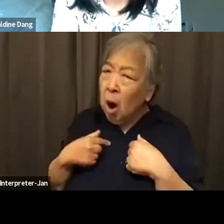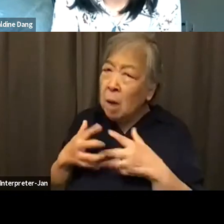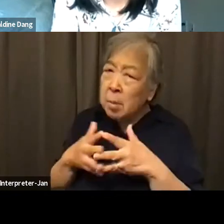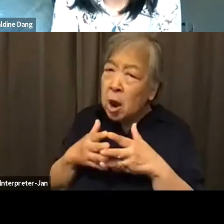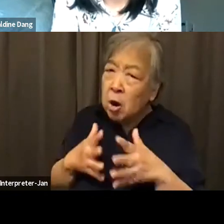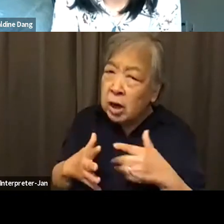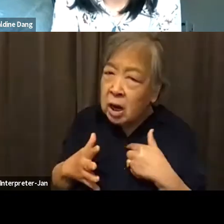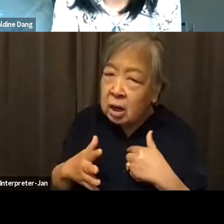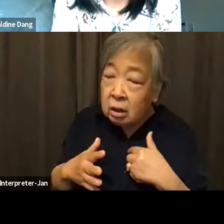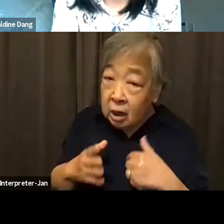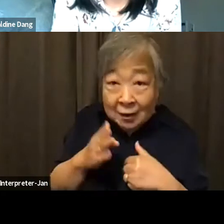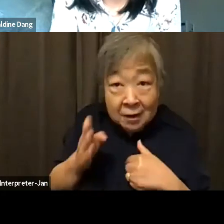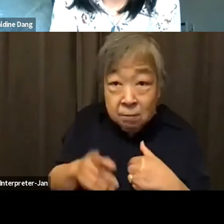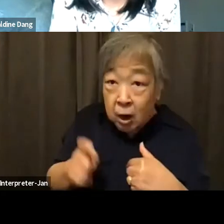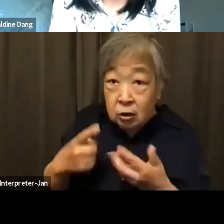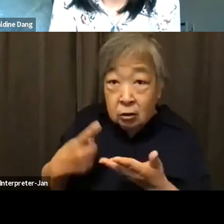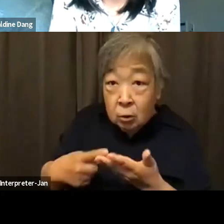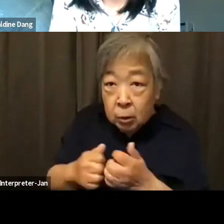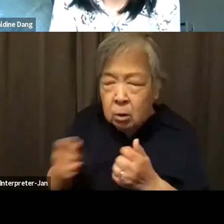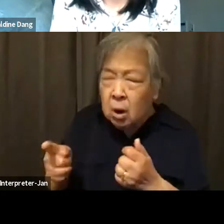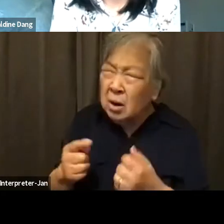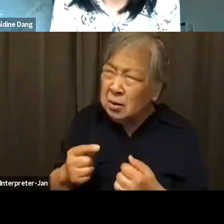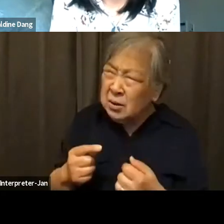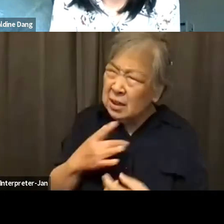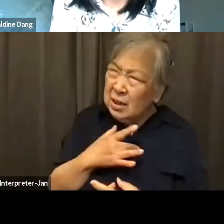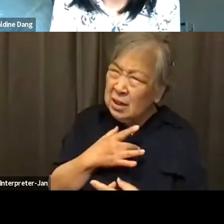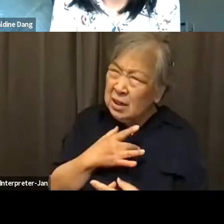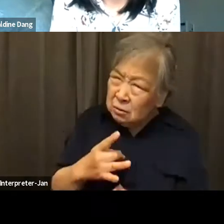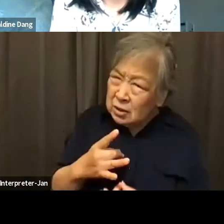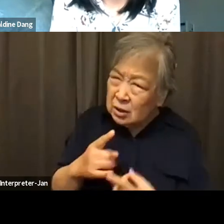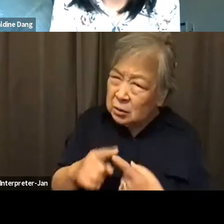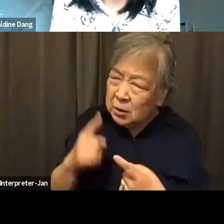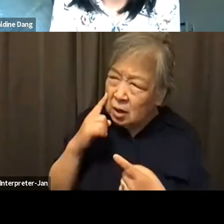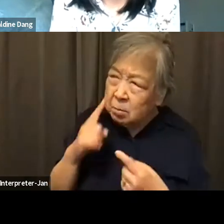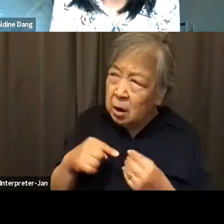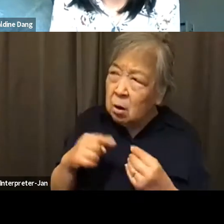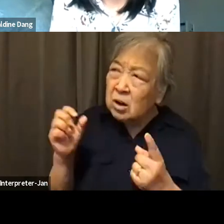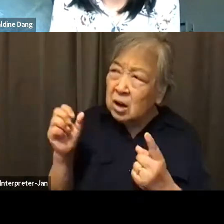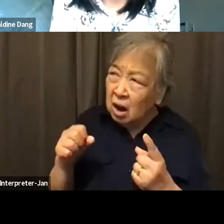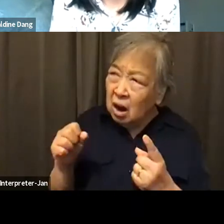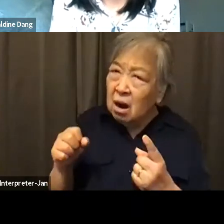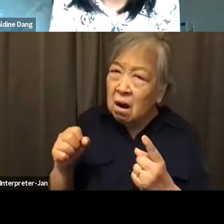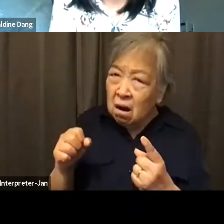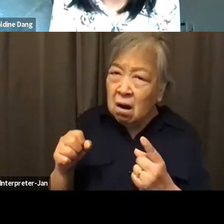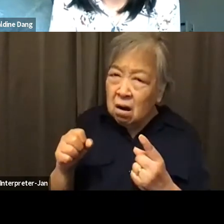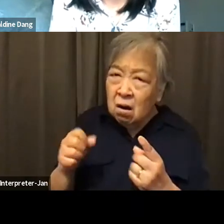And that was just so interesting to think about, yeah, just like navigating all of that, and